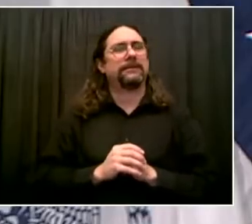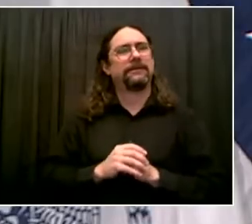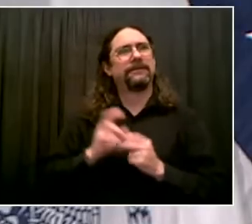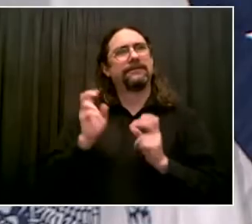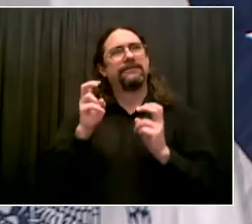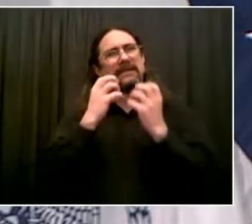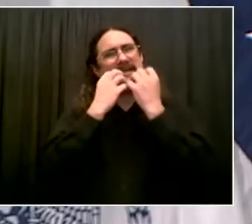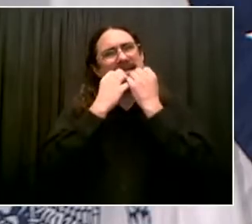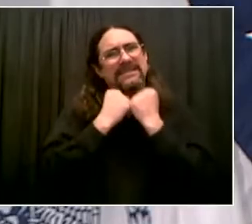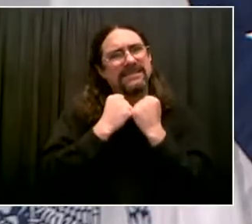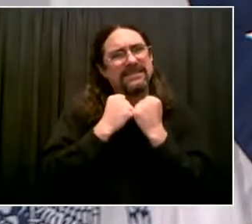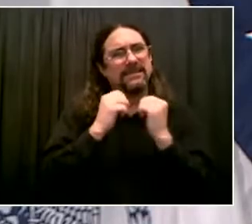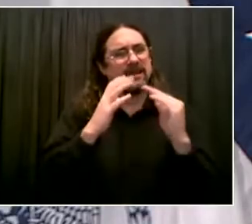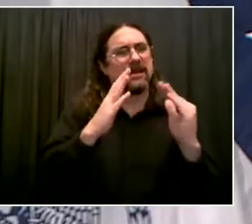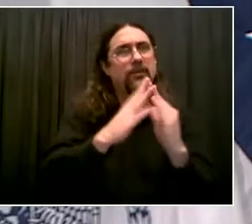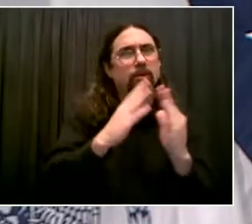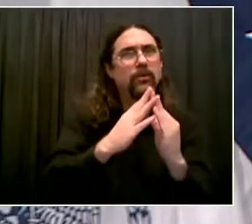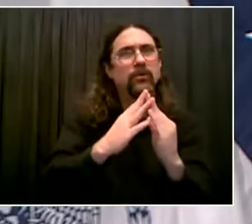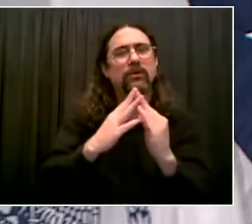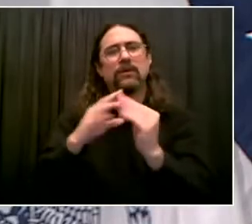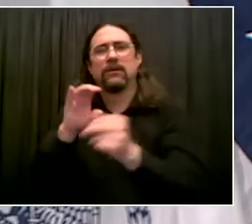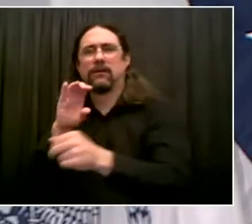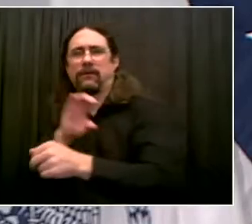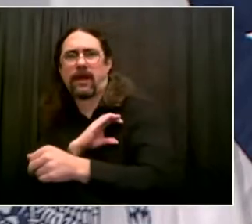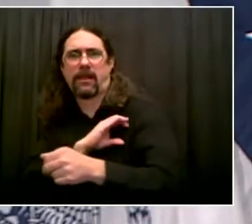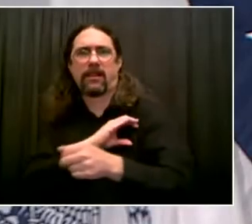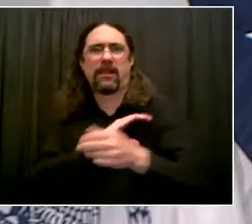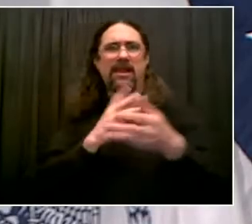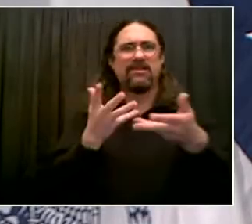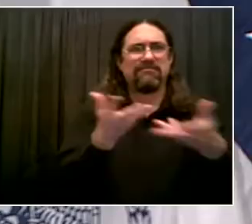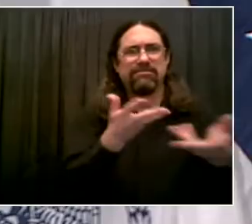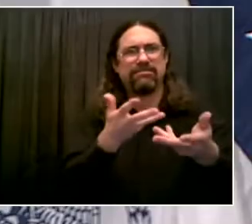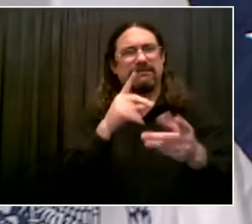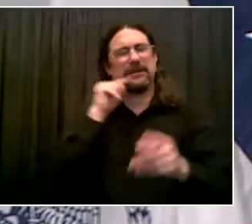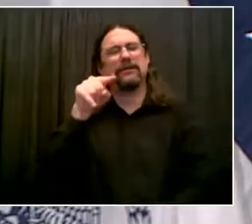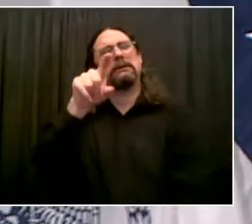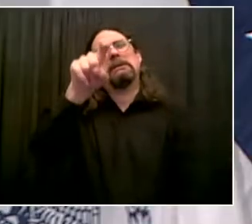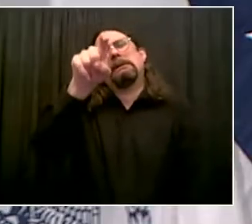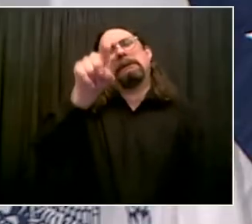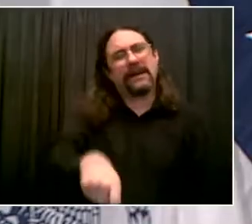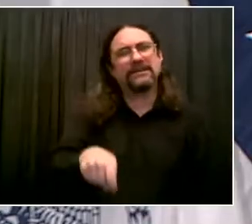COMMUNITY AND POLICE TOGETHER. YOU CANNOT HAVE THE EVLELS OF SAFETY THAT WE NEED WITHOUT